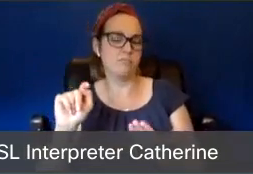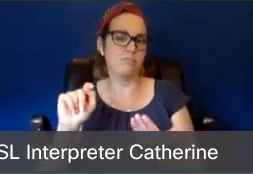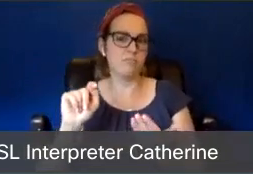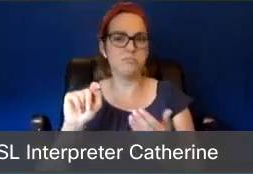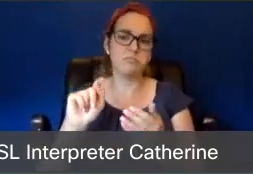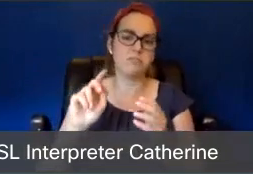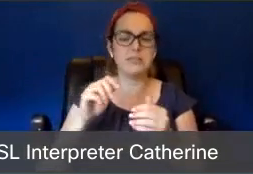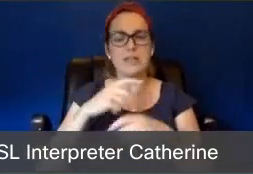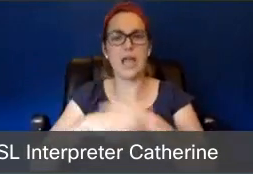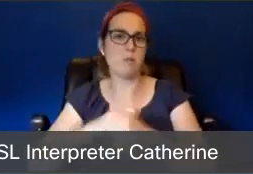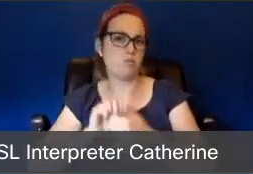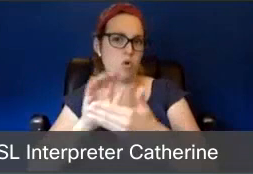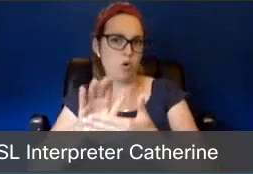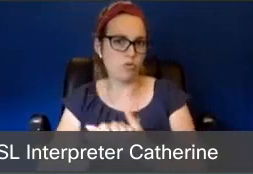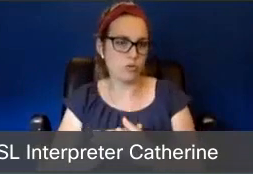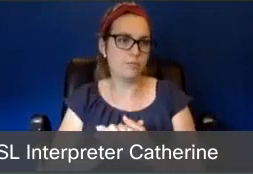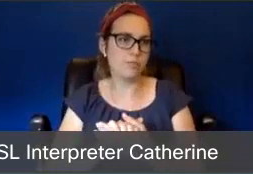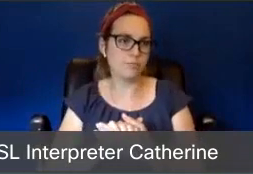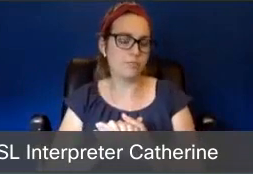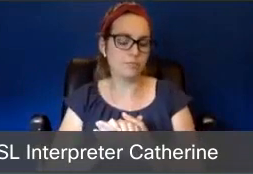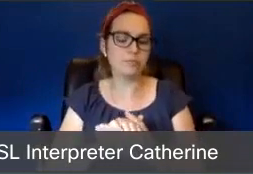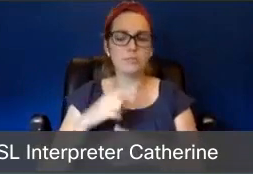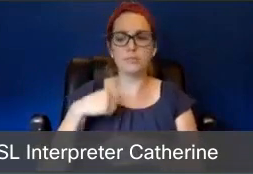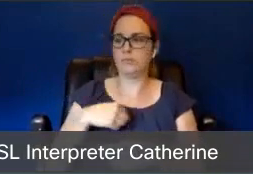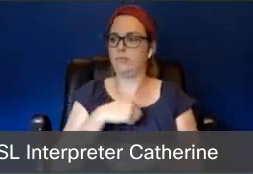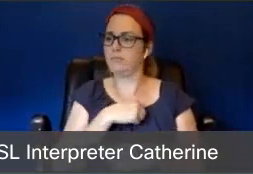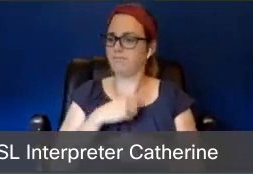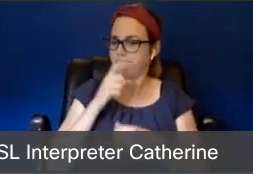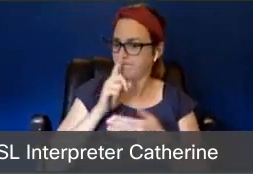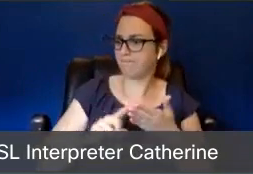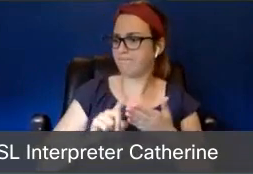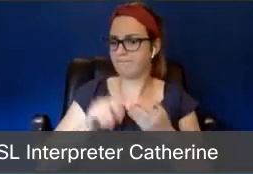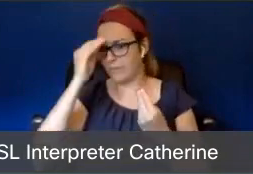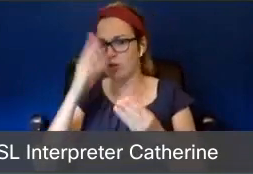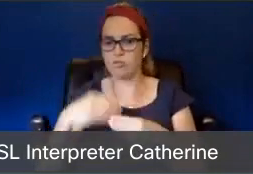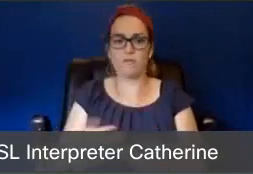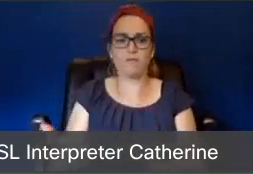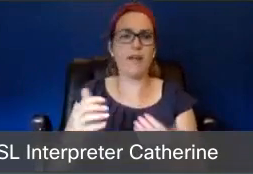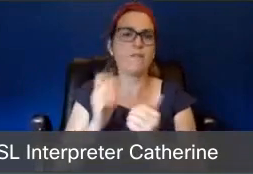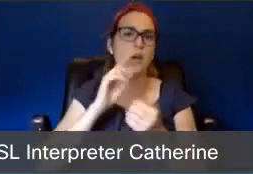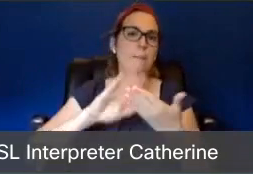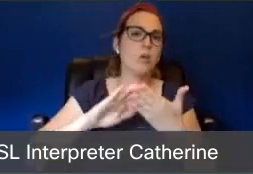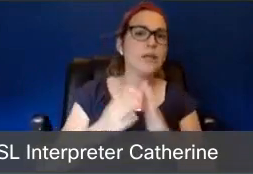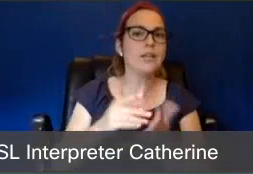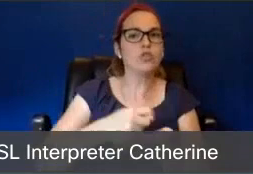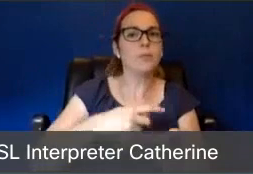to community-based treatment services and supports for drug court participants. We are excited to host part three of this VLC